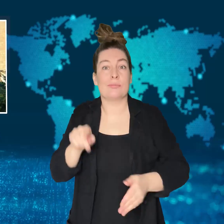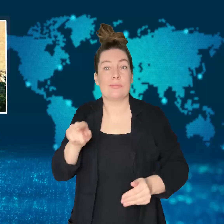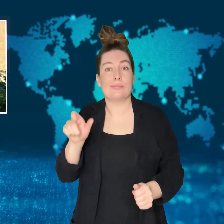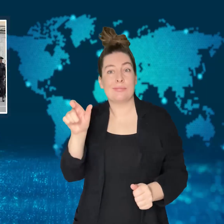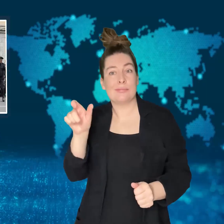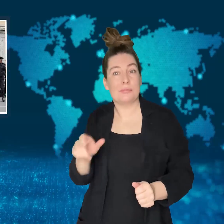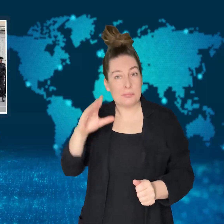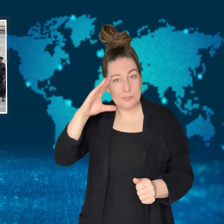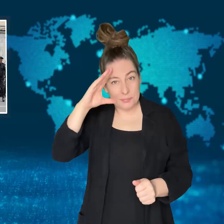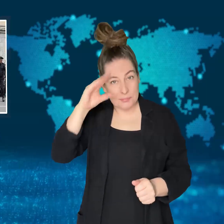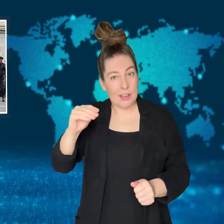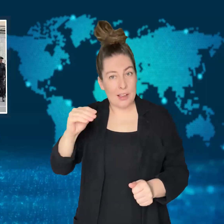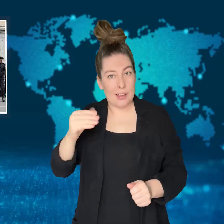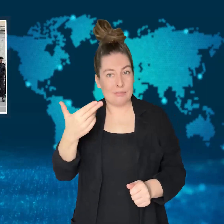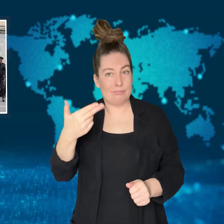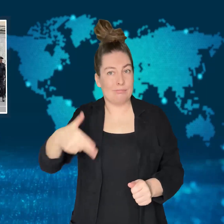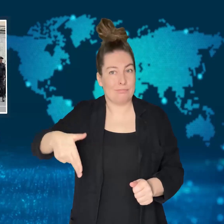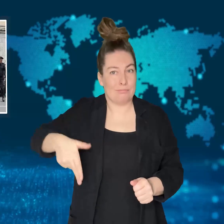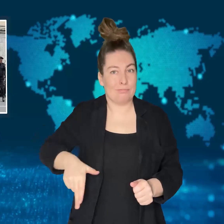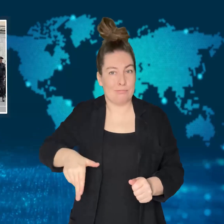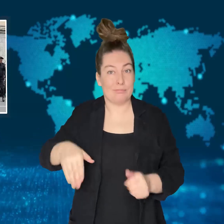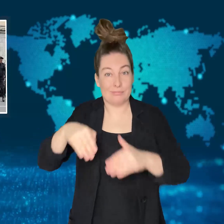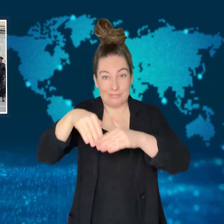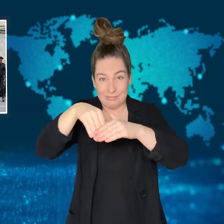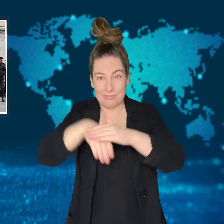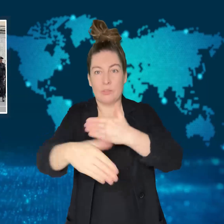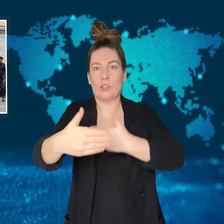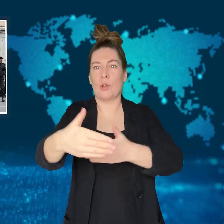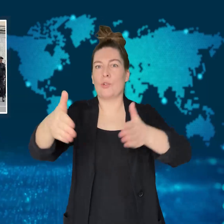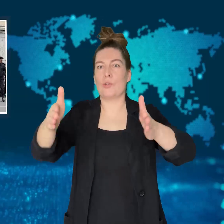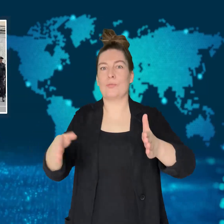saying a man armed with a handgun entered